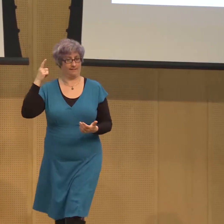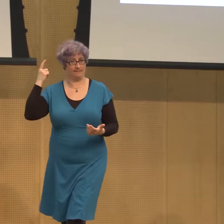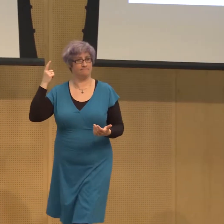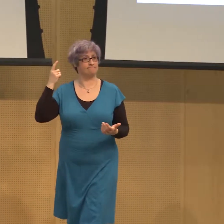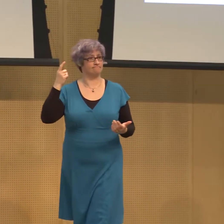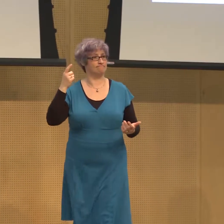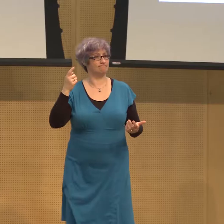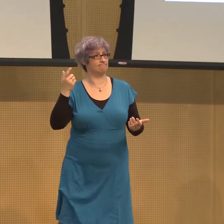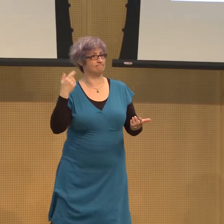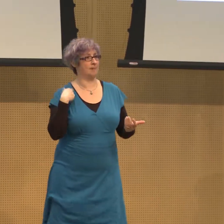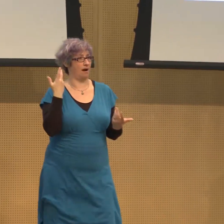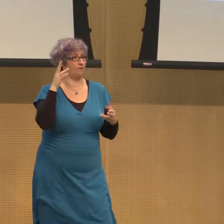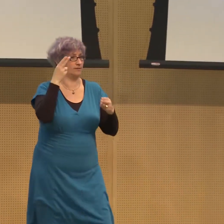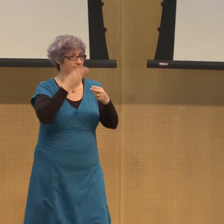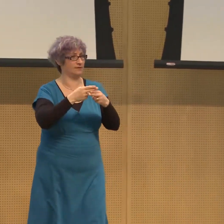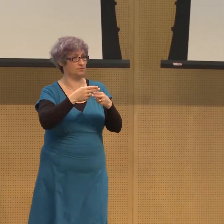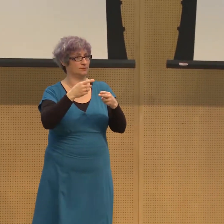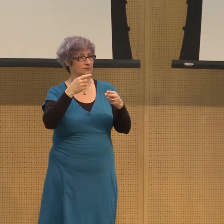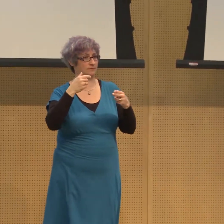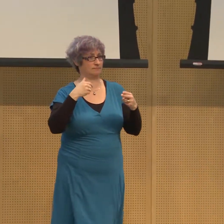This is what my lab looks like now,